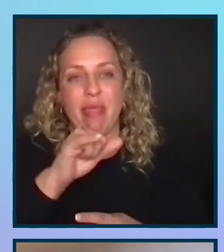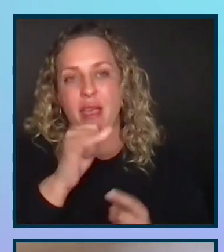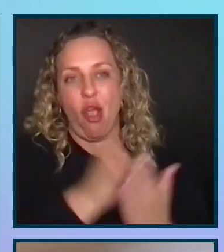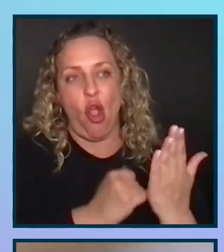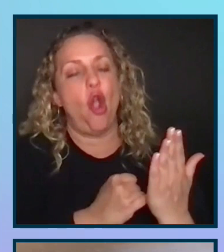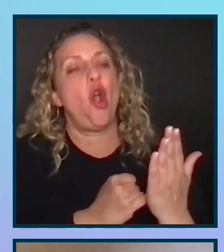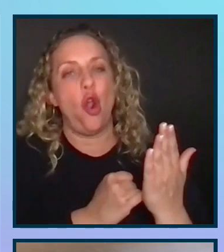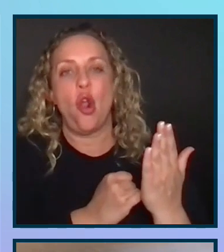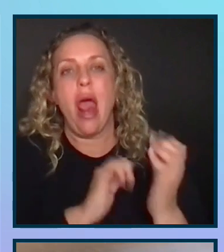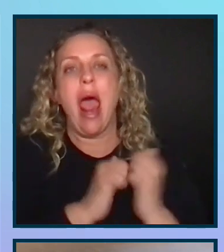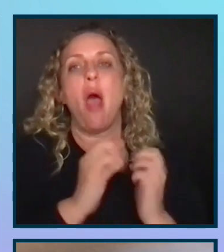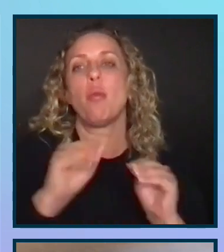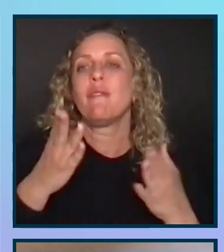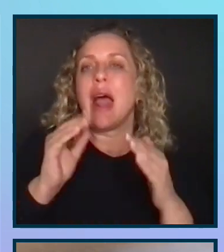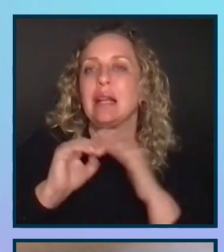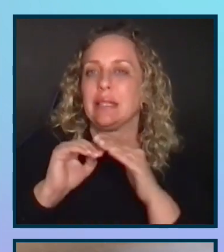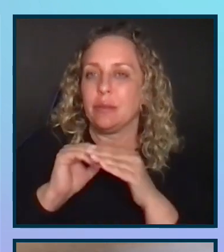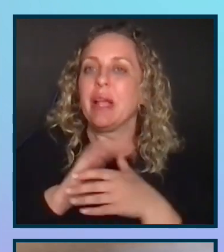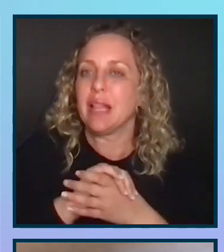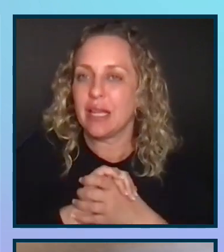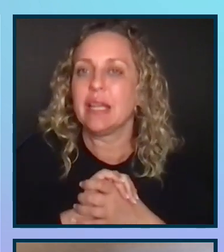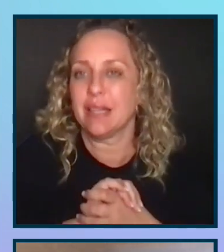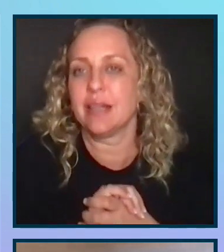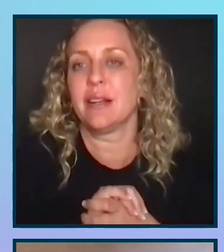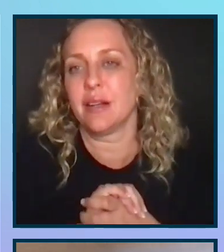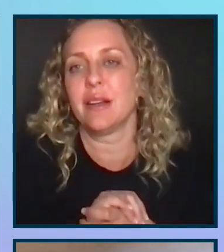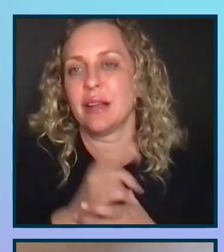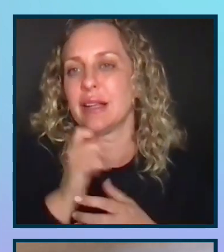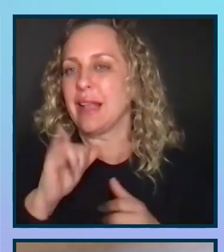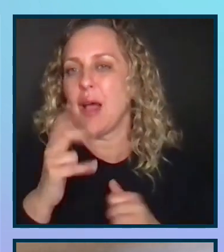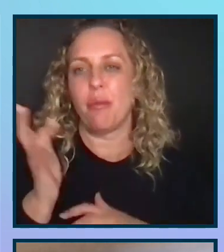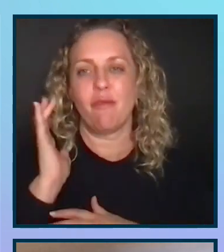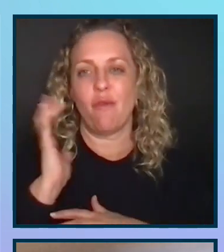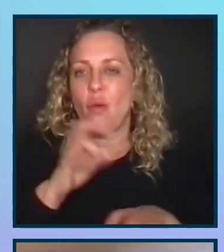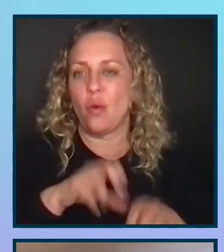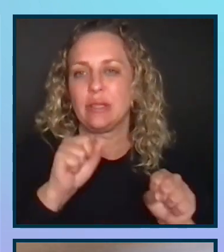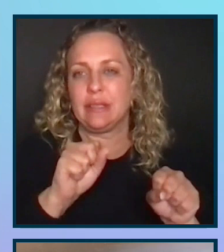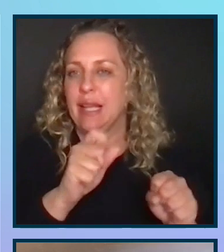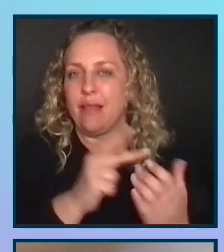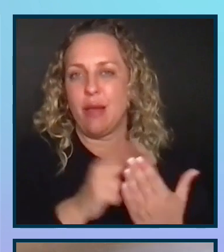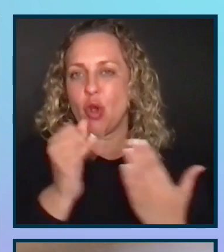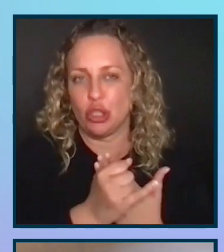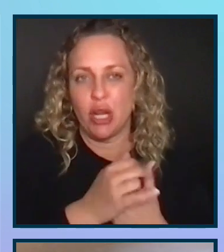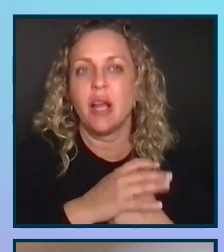This was not something thought about before taking on this project.